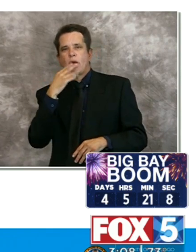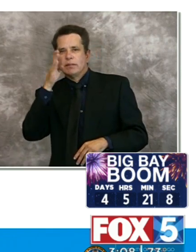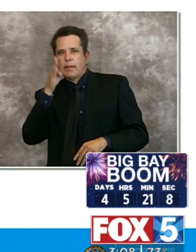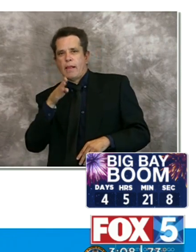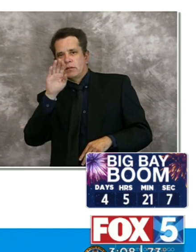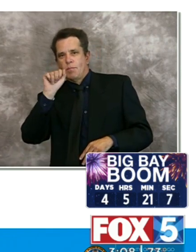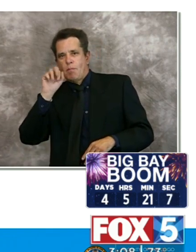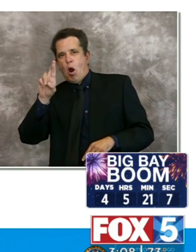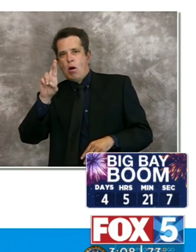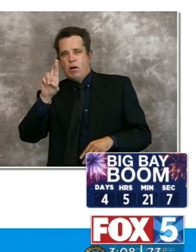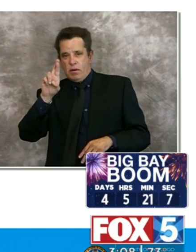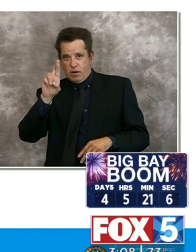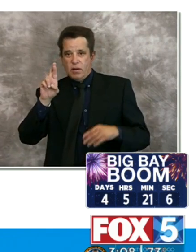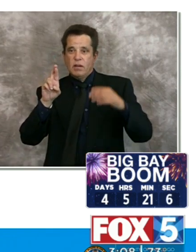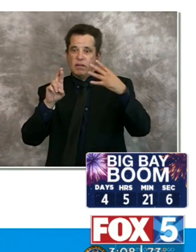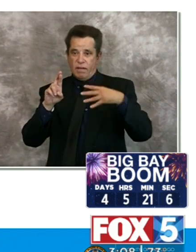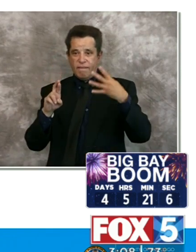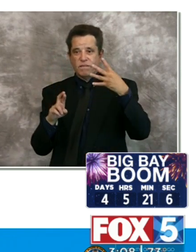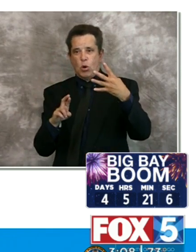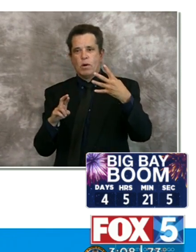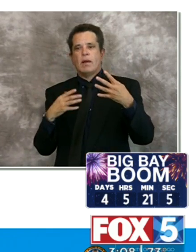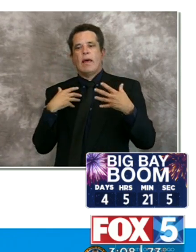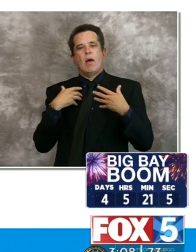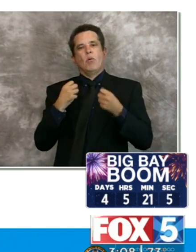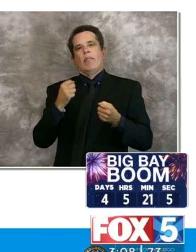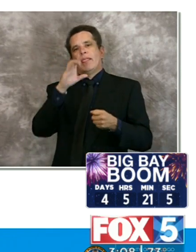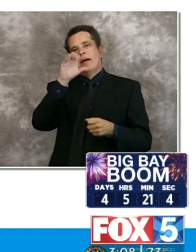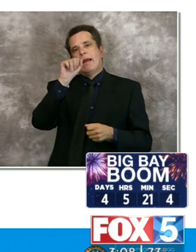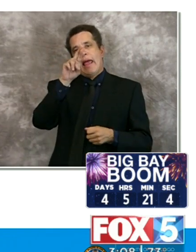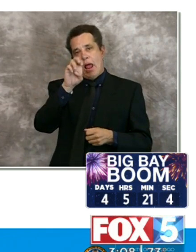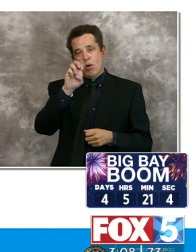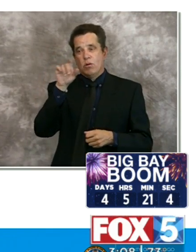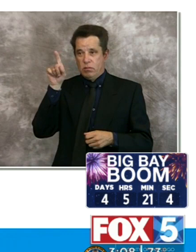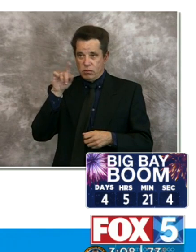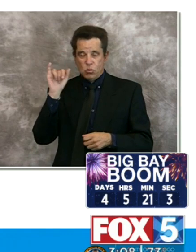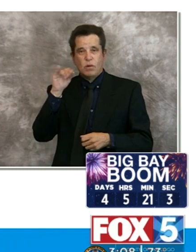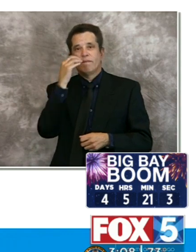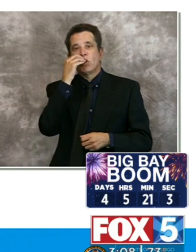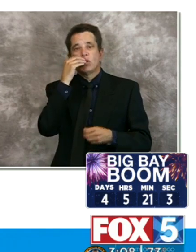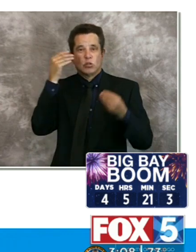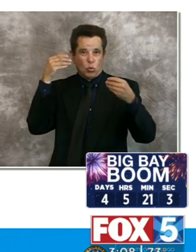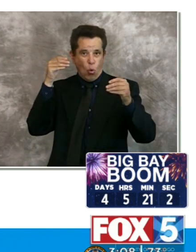HAS ALREADY BEEN STATED. THERE TO IN OF BUSINESSES. WE HAVE A